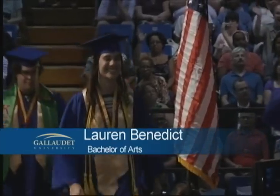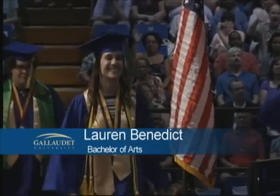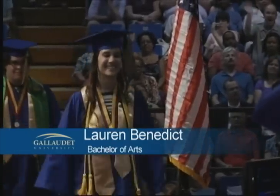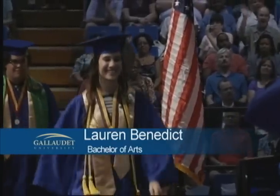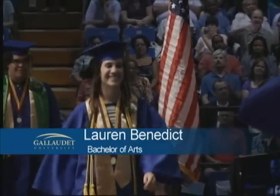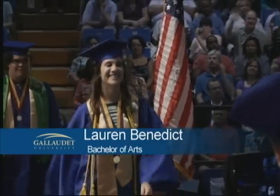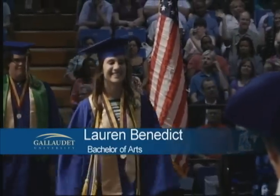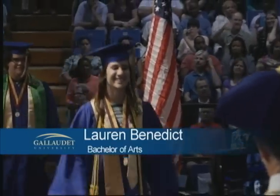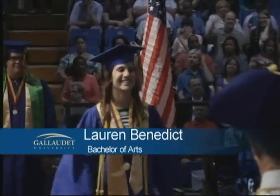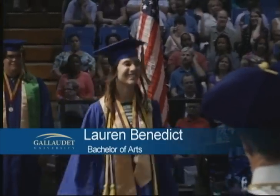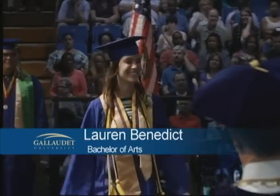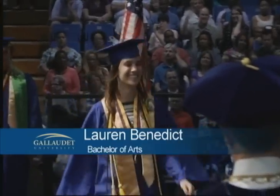Here's my baby.